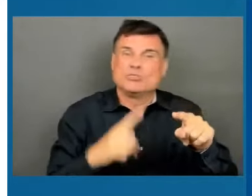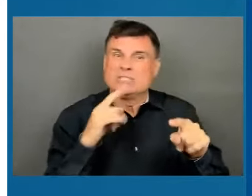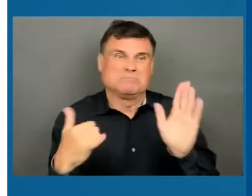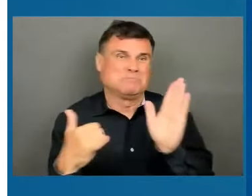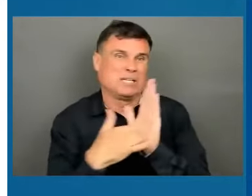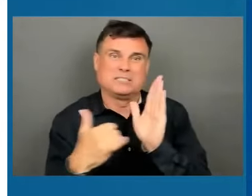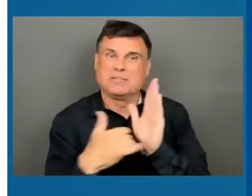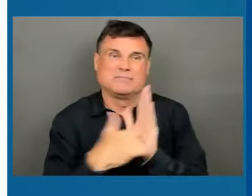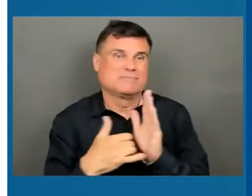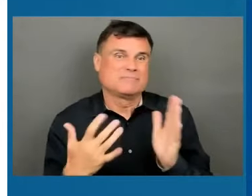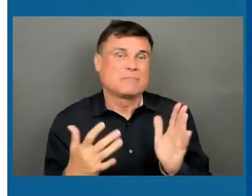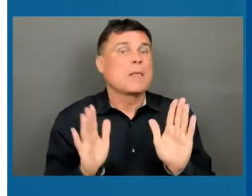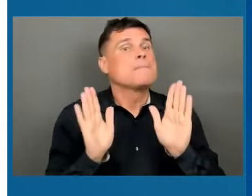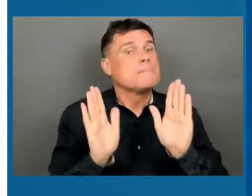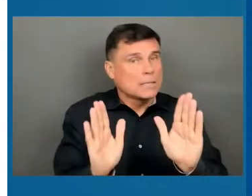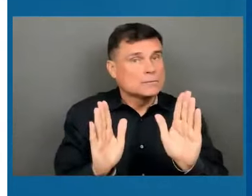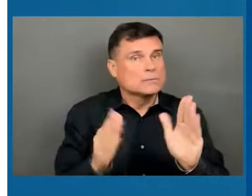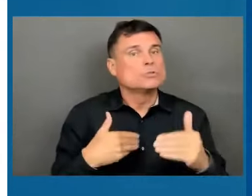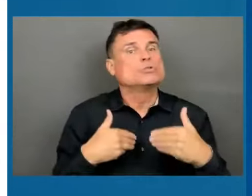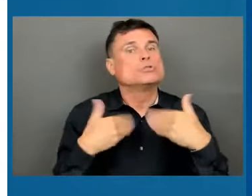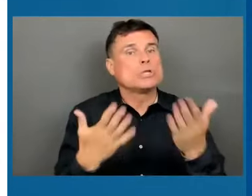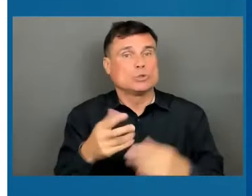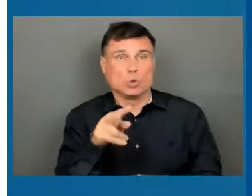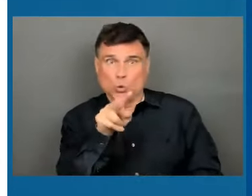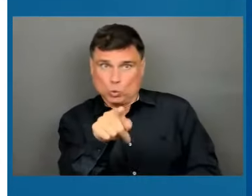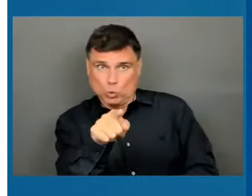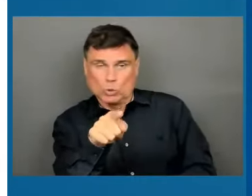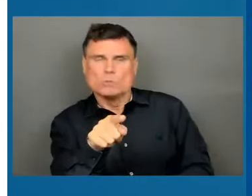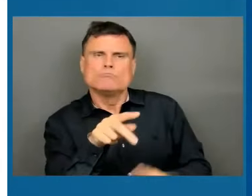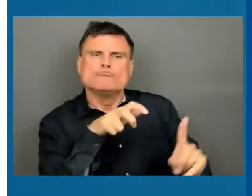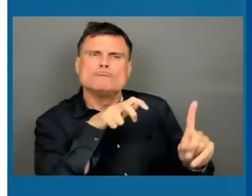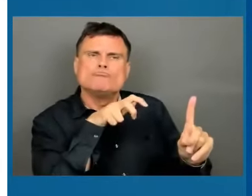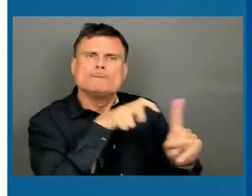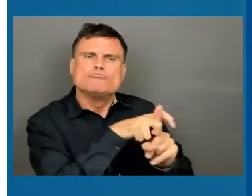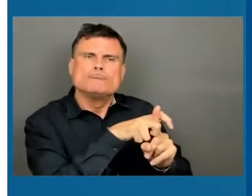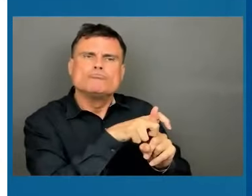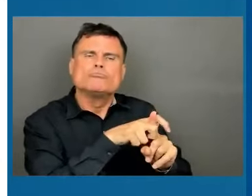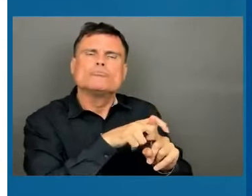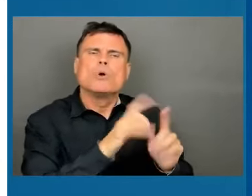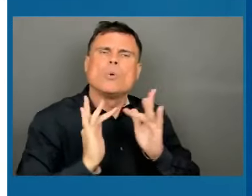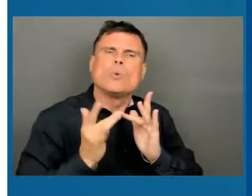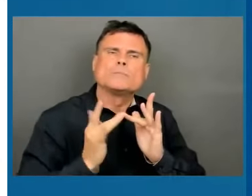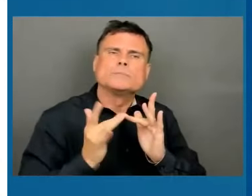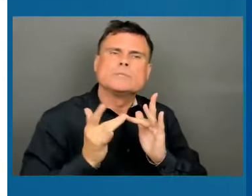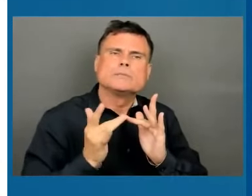weather.gc.ca or download the app weather can and you can get